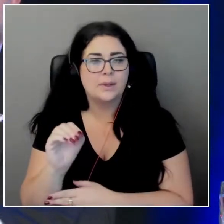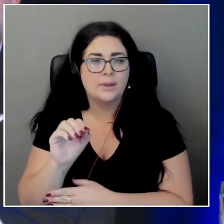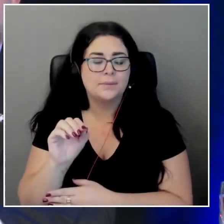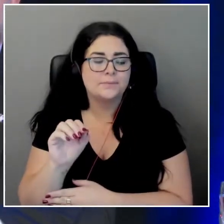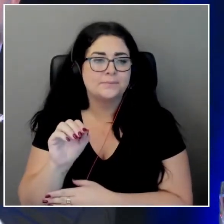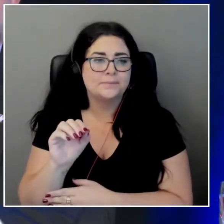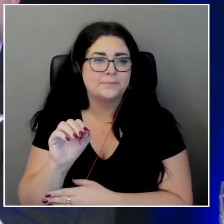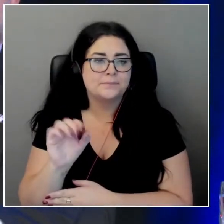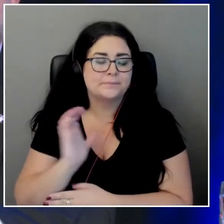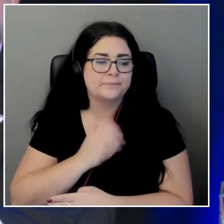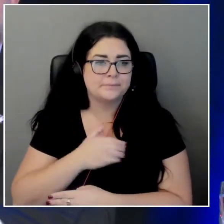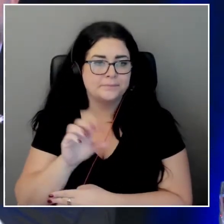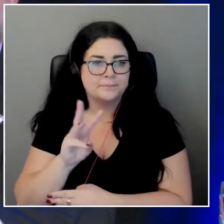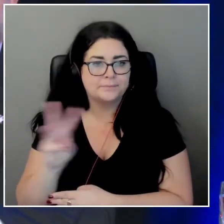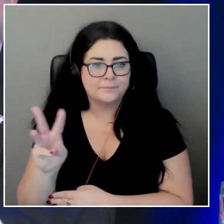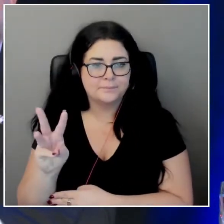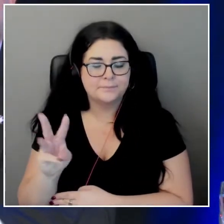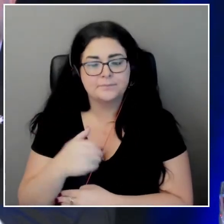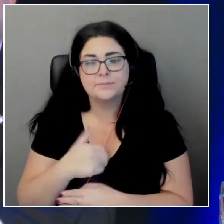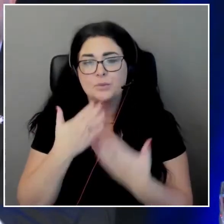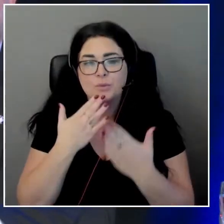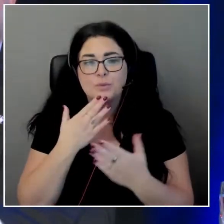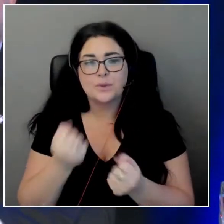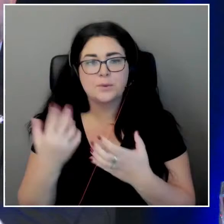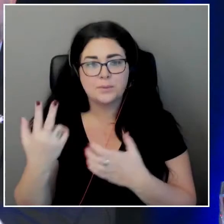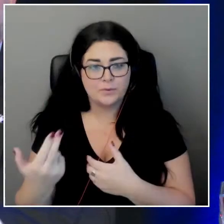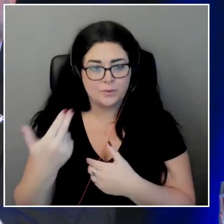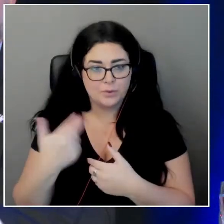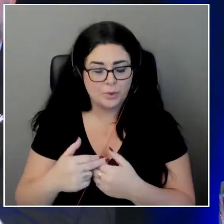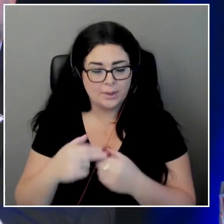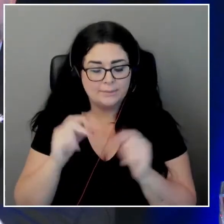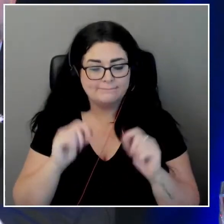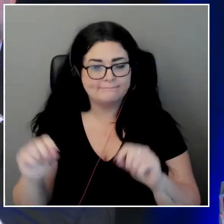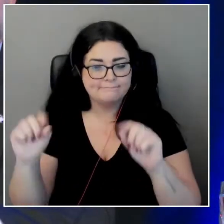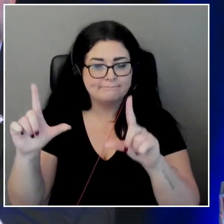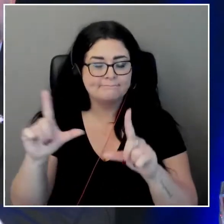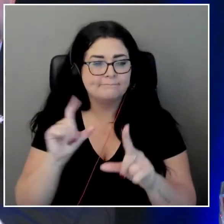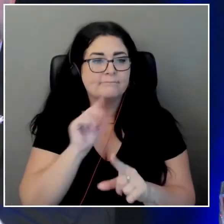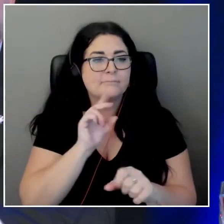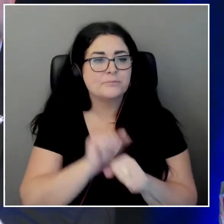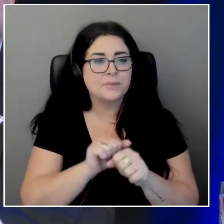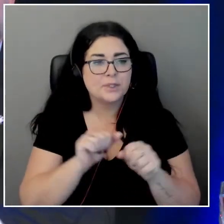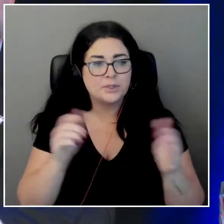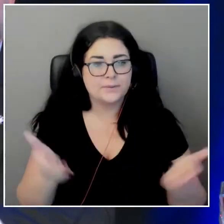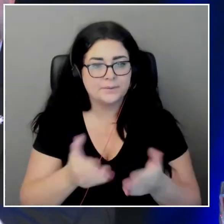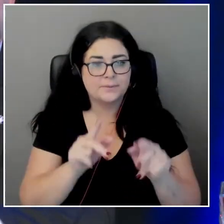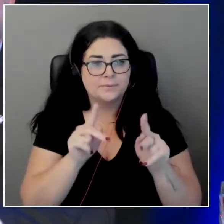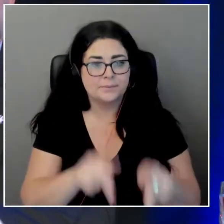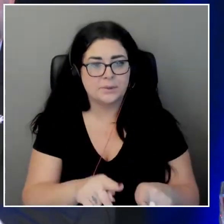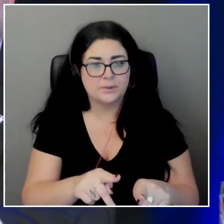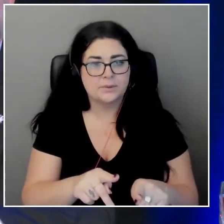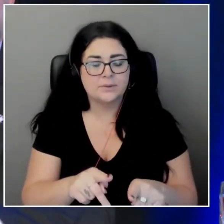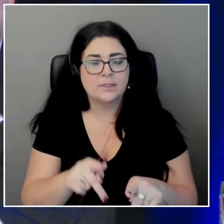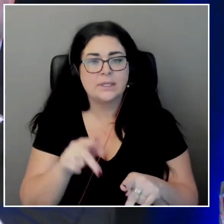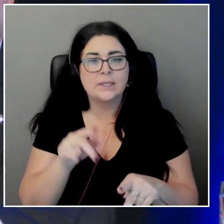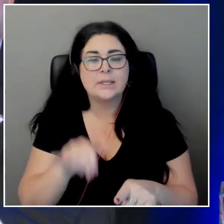joined us today both virtually and in-person. This meeting is being simultaneously translated and presented